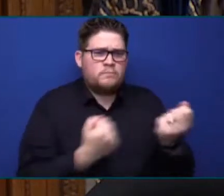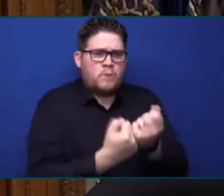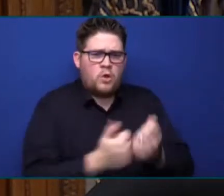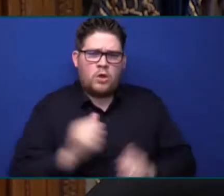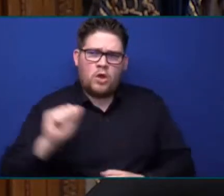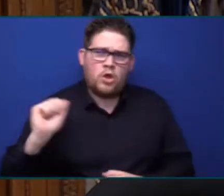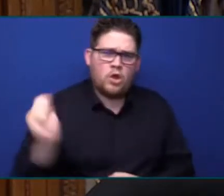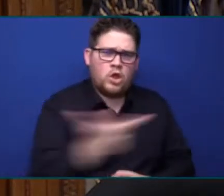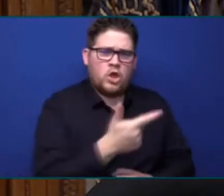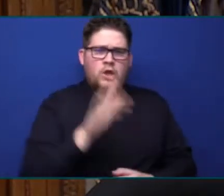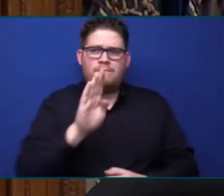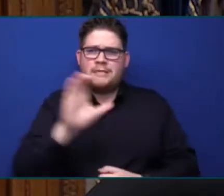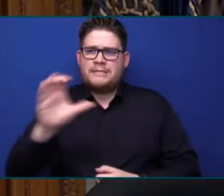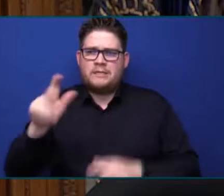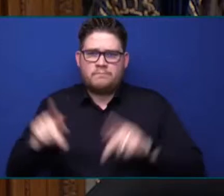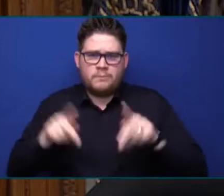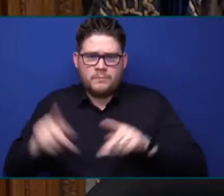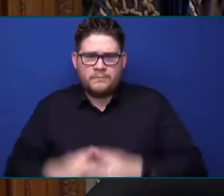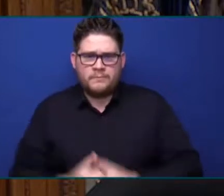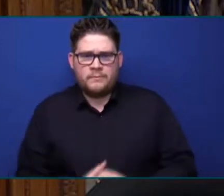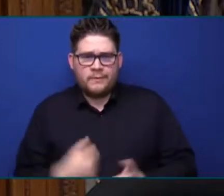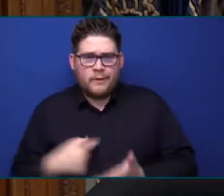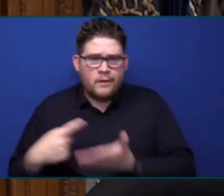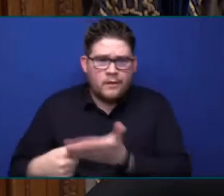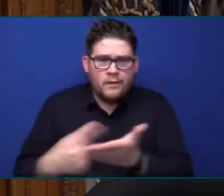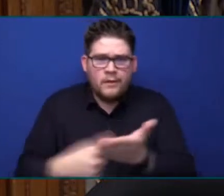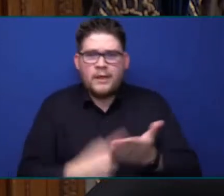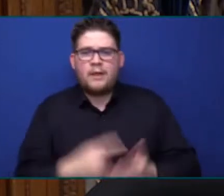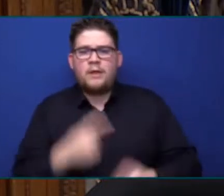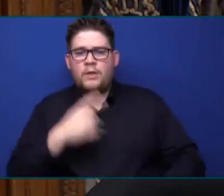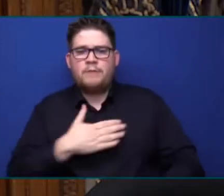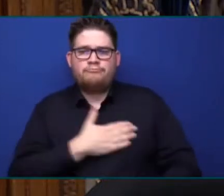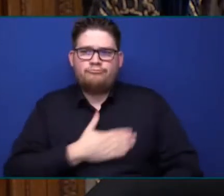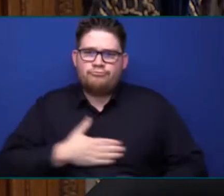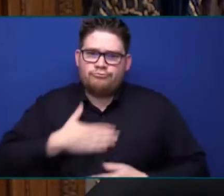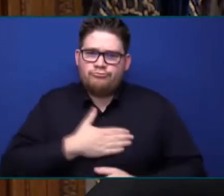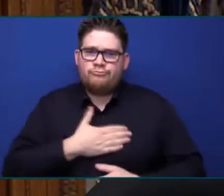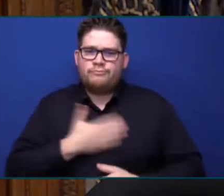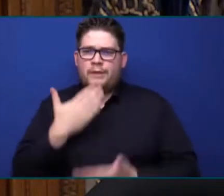using my role and my privilege to advocate on behalf of all persons with disabilities.